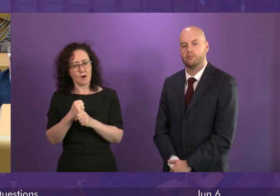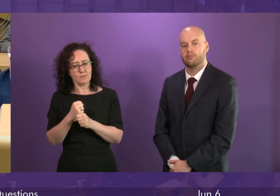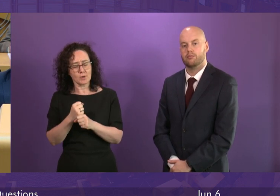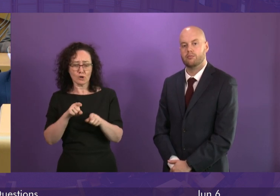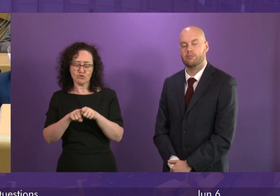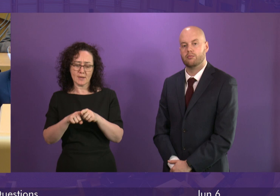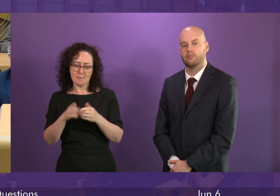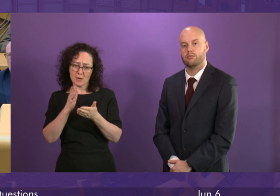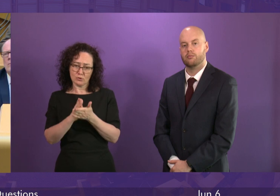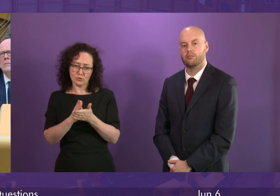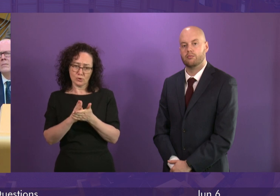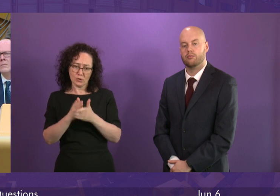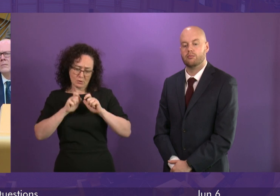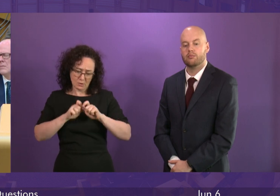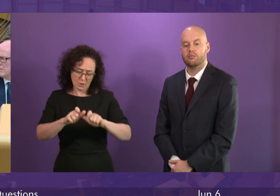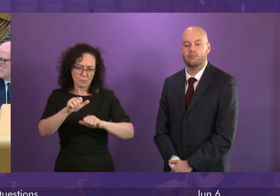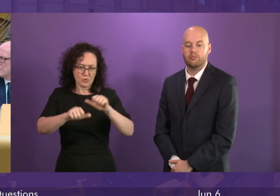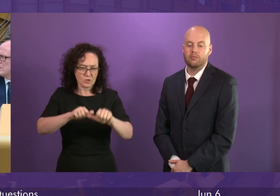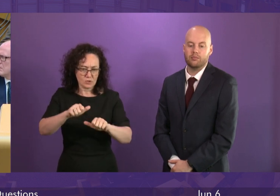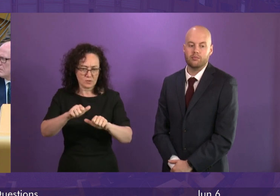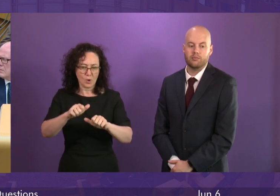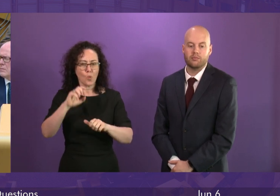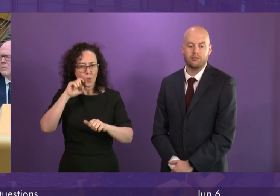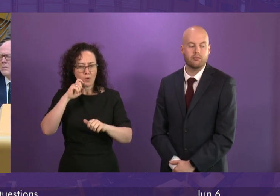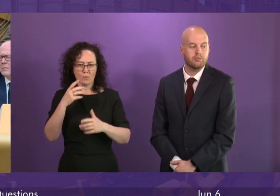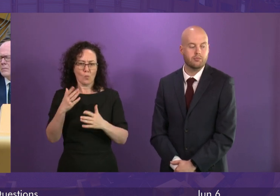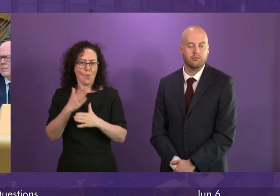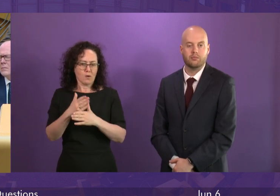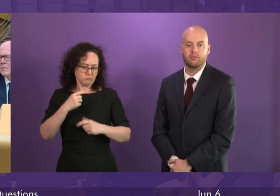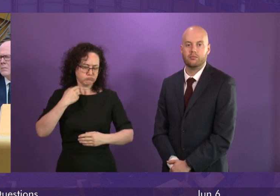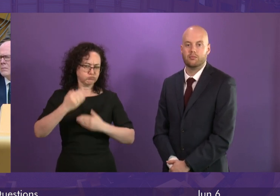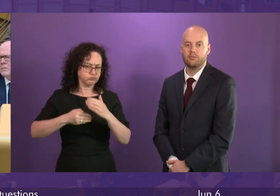made changes to our policy framework that he is familiar with in relation to air departure